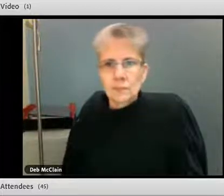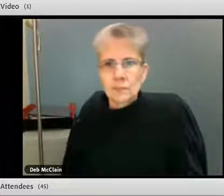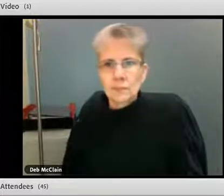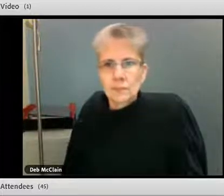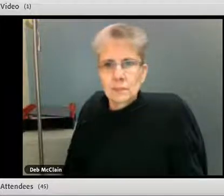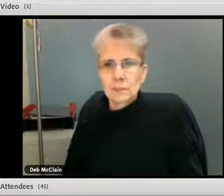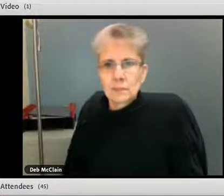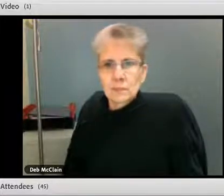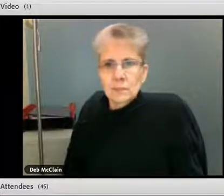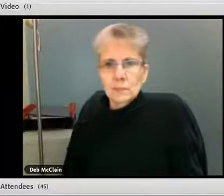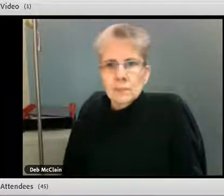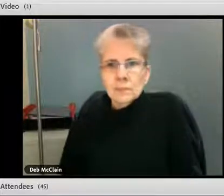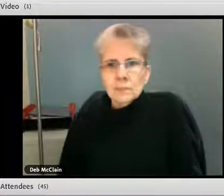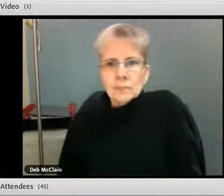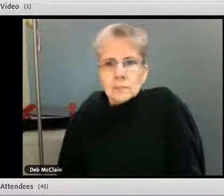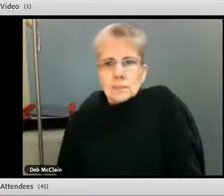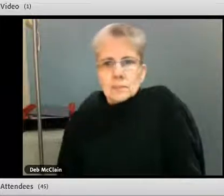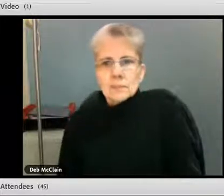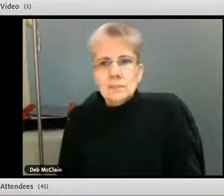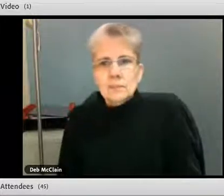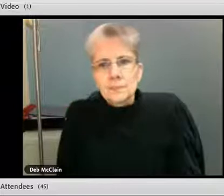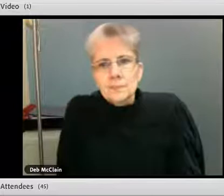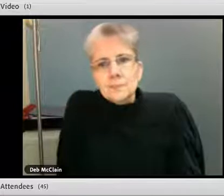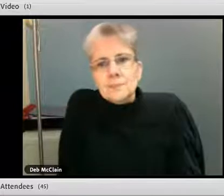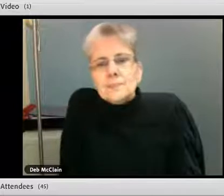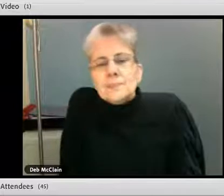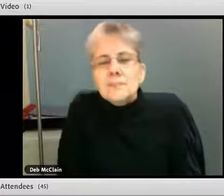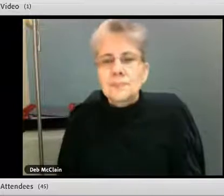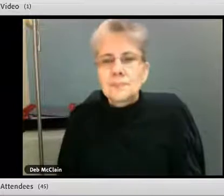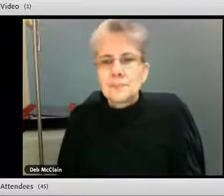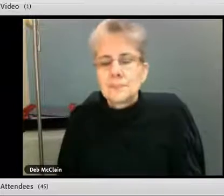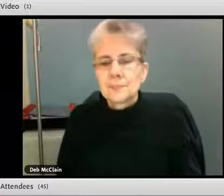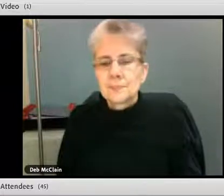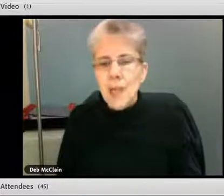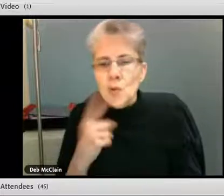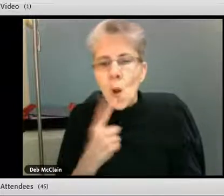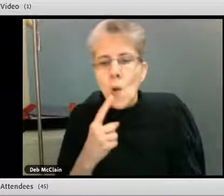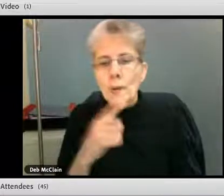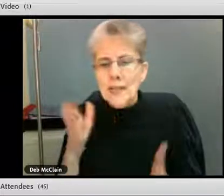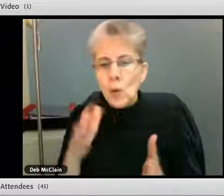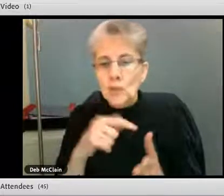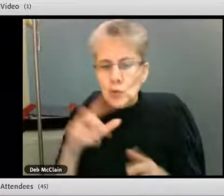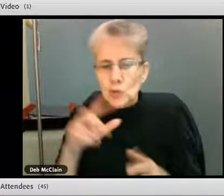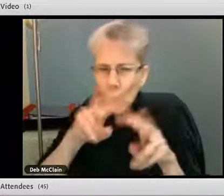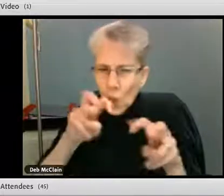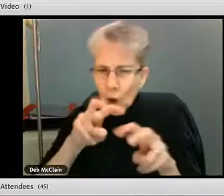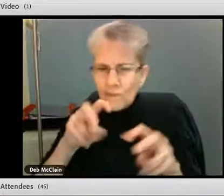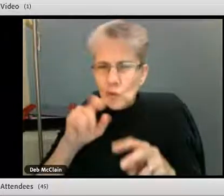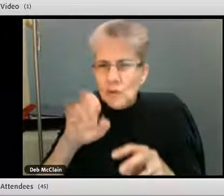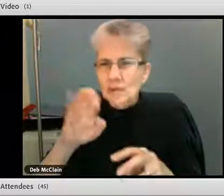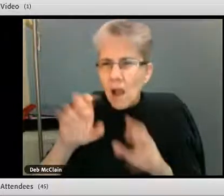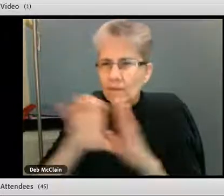I do always encourage you to spend some time looking for stock photos. Never underestimate how much time you'll spend